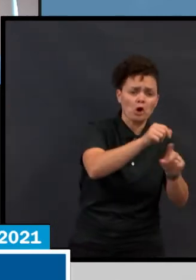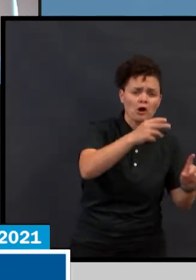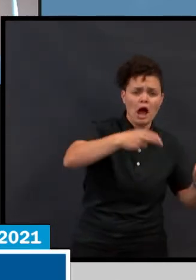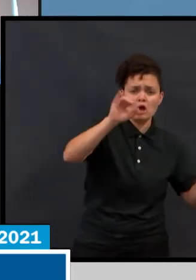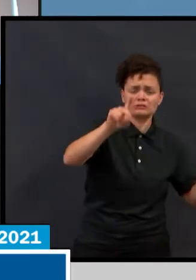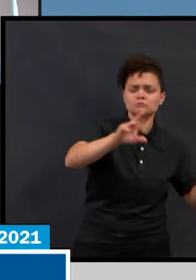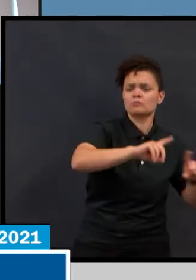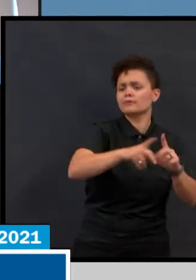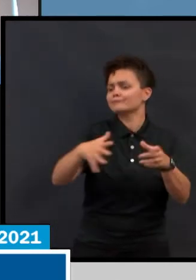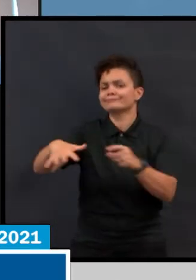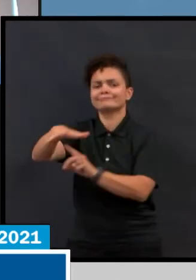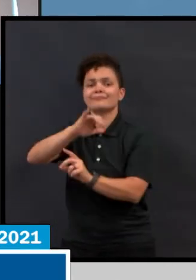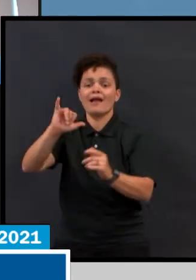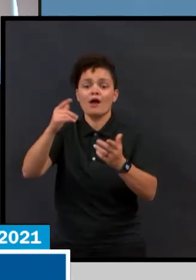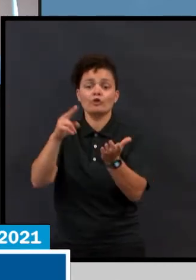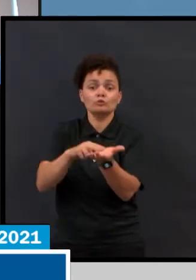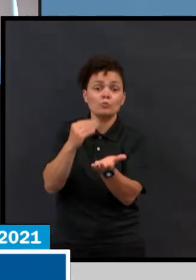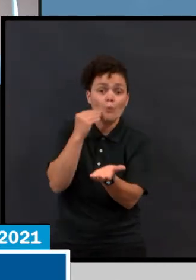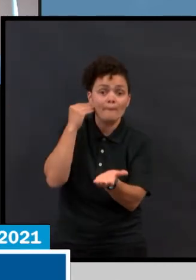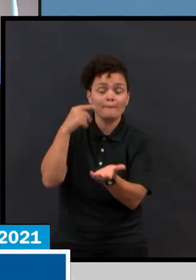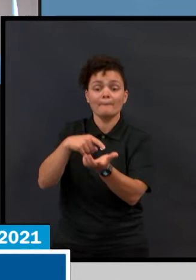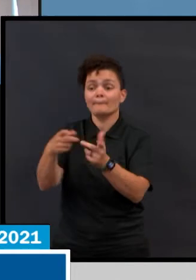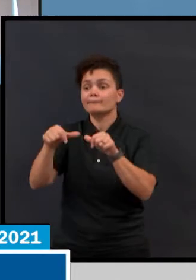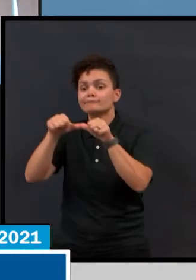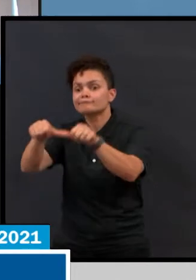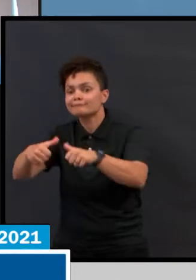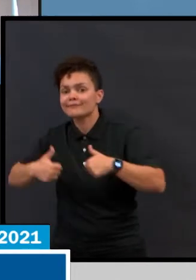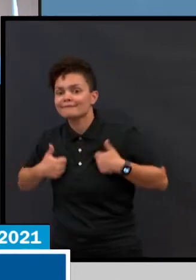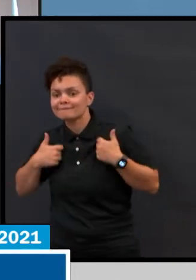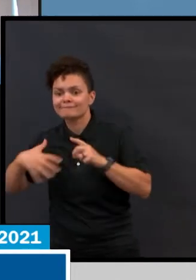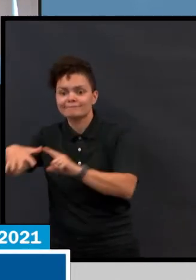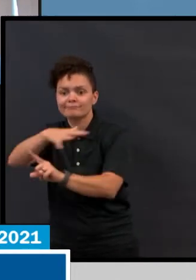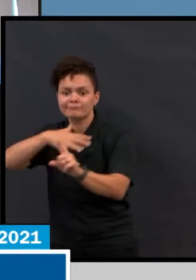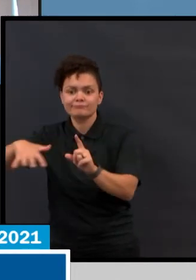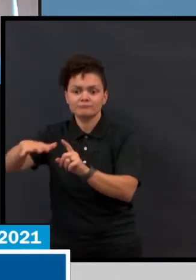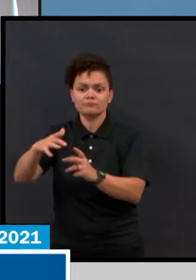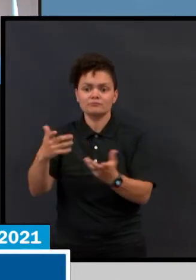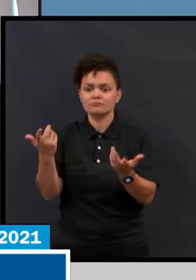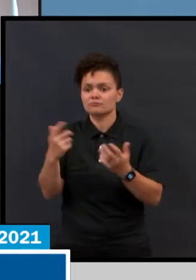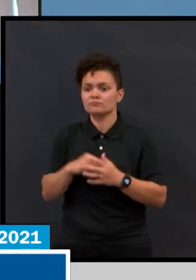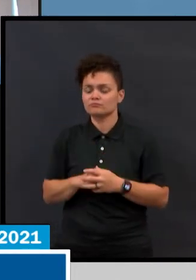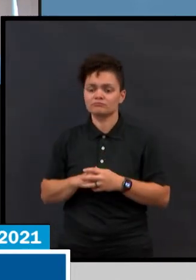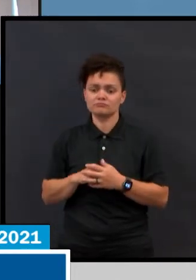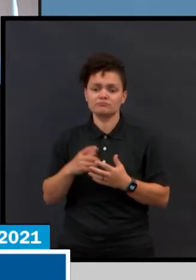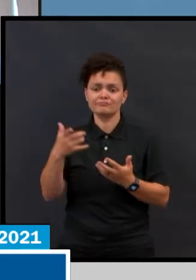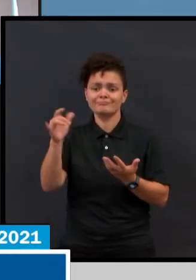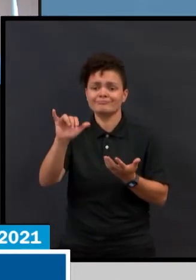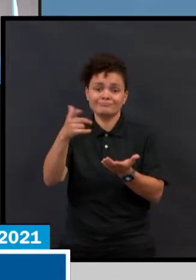in those settings so a high-risk occupation might be a primary care physician um but the